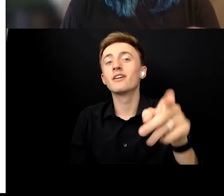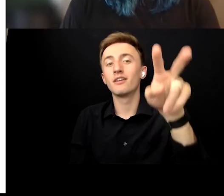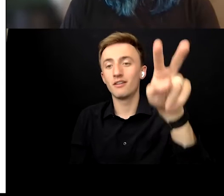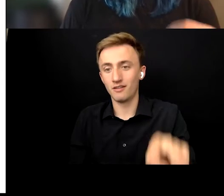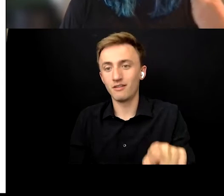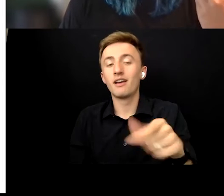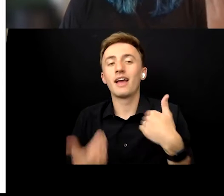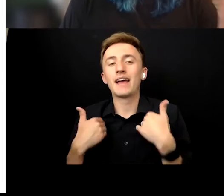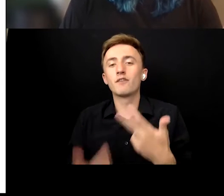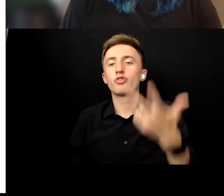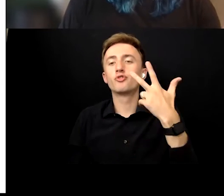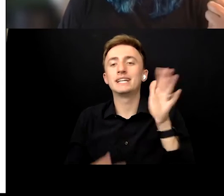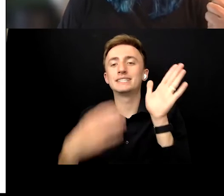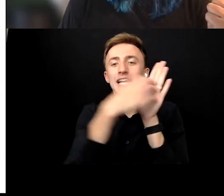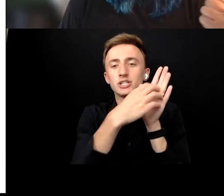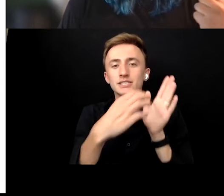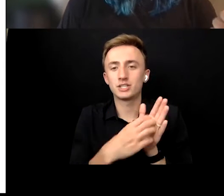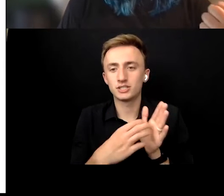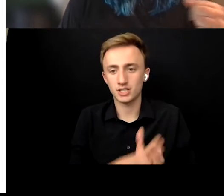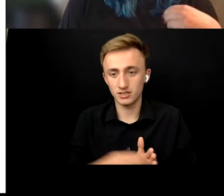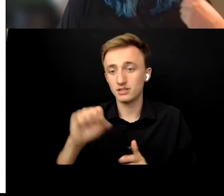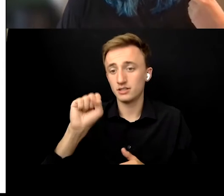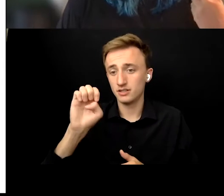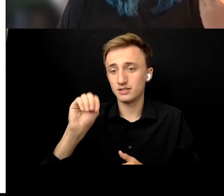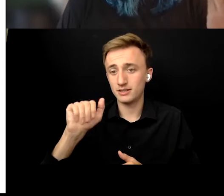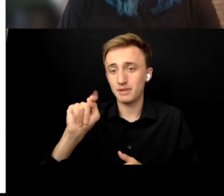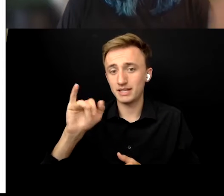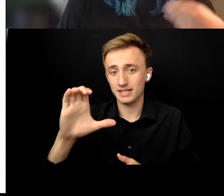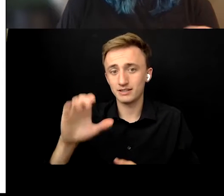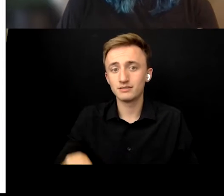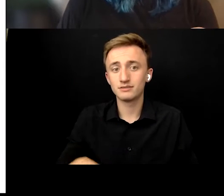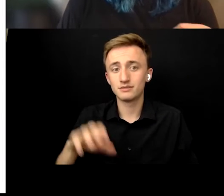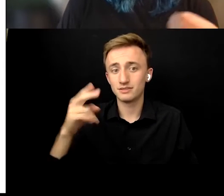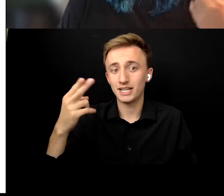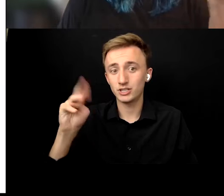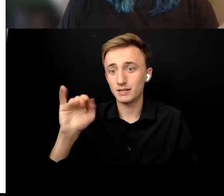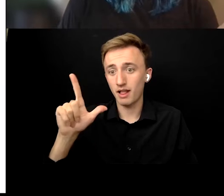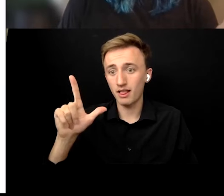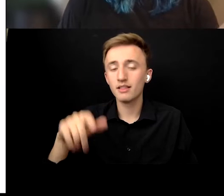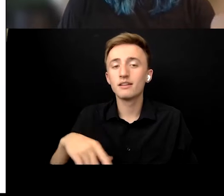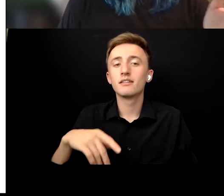elements, semantic, HTML, width, because there are multiple of these and they are landmark roles